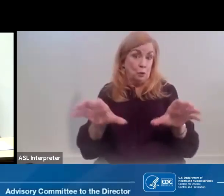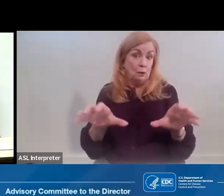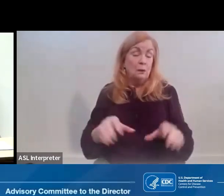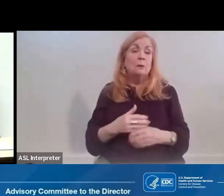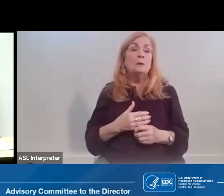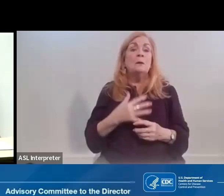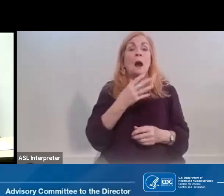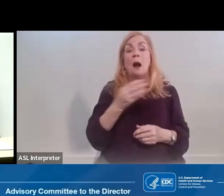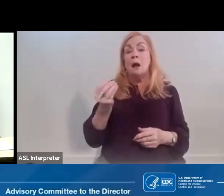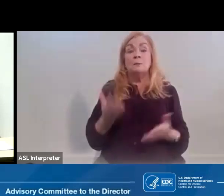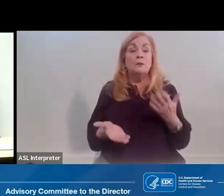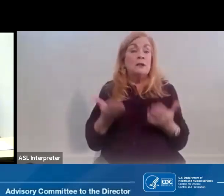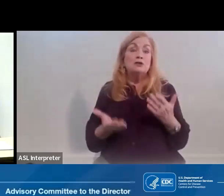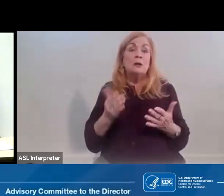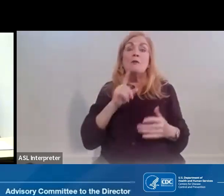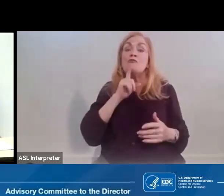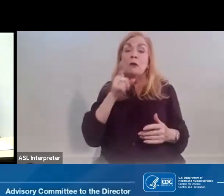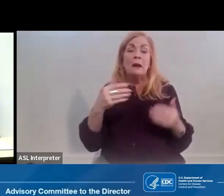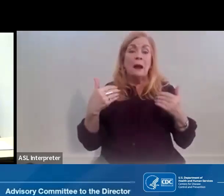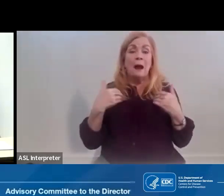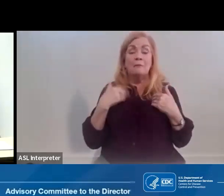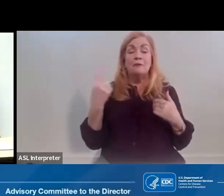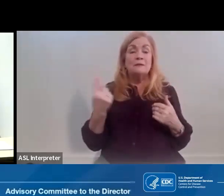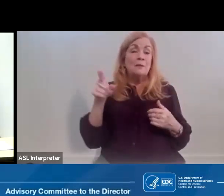potentially really have a thing that they need to do in those areas.